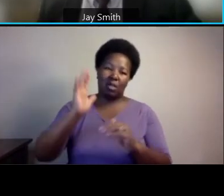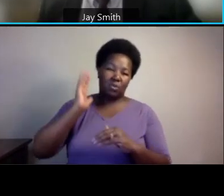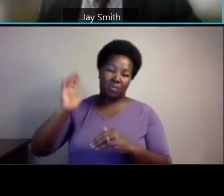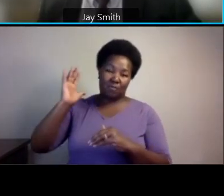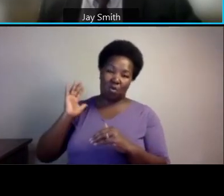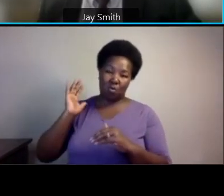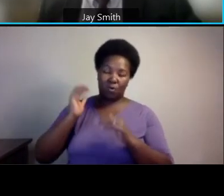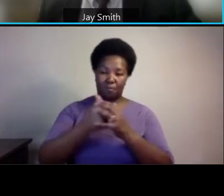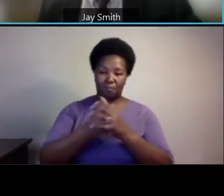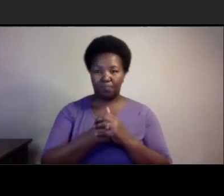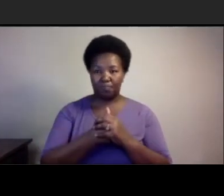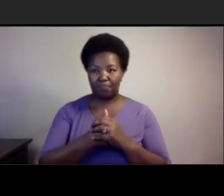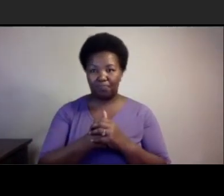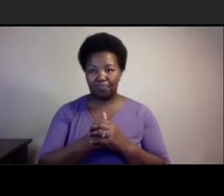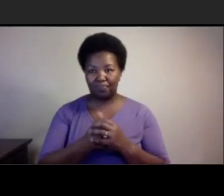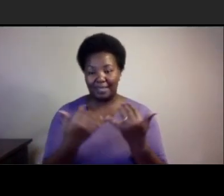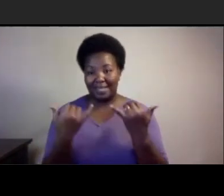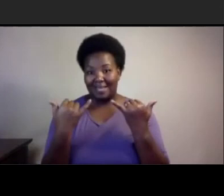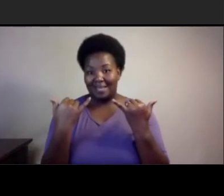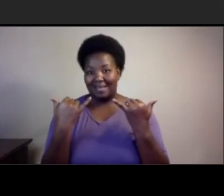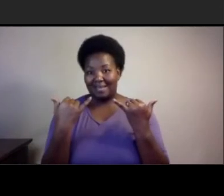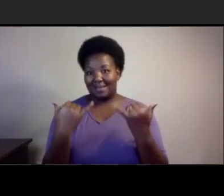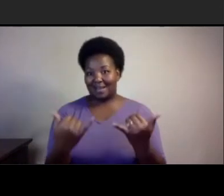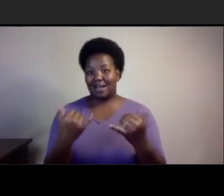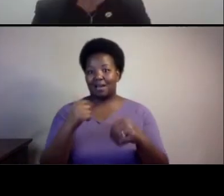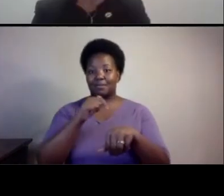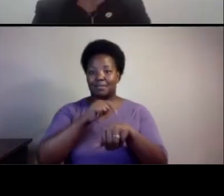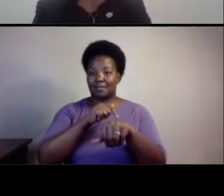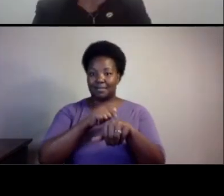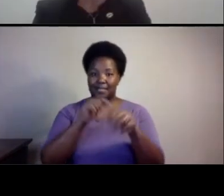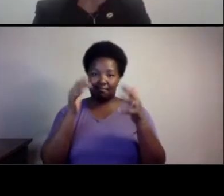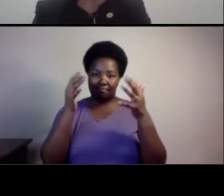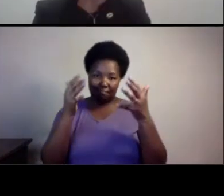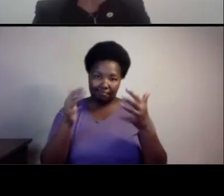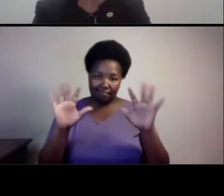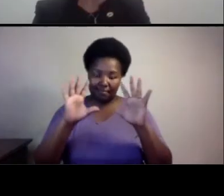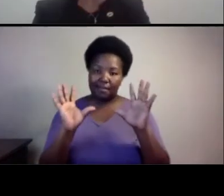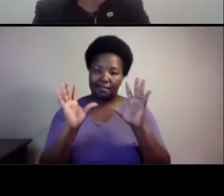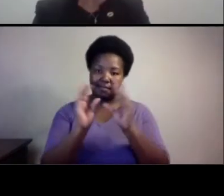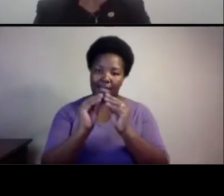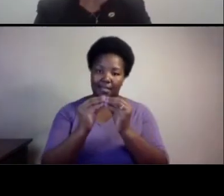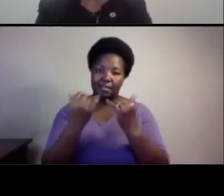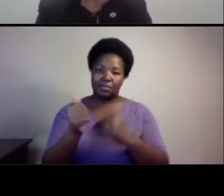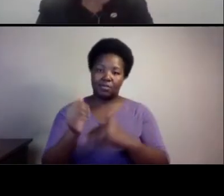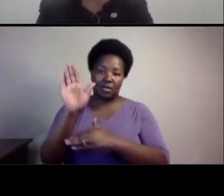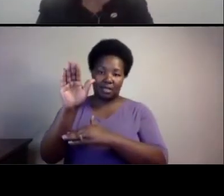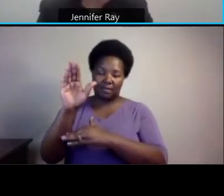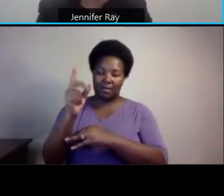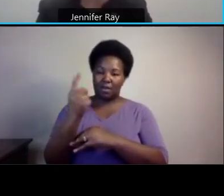and we are coming towards the end of our time on our meeting this evening so i do have one more question in here